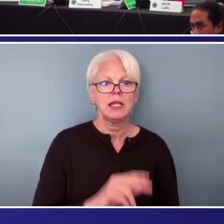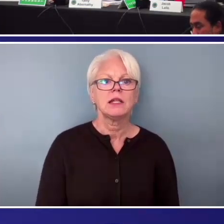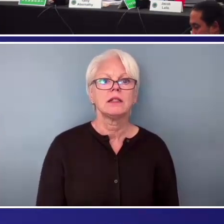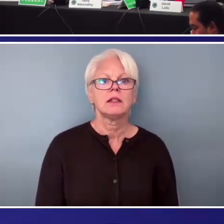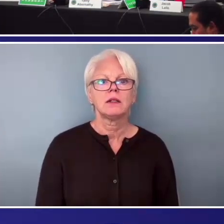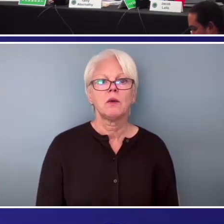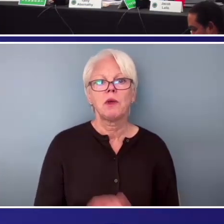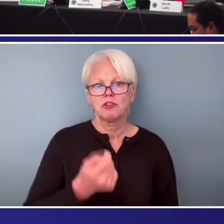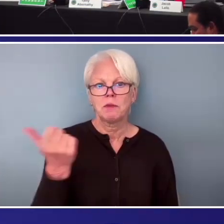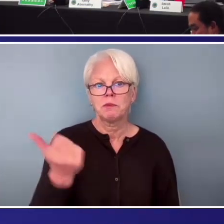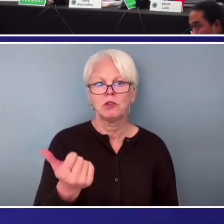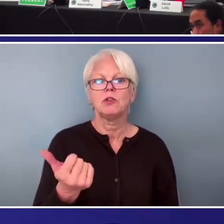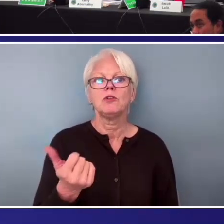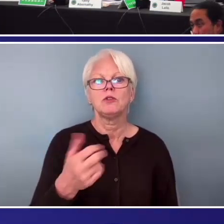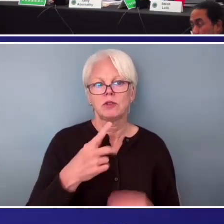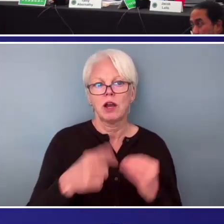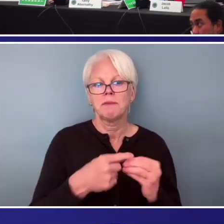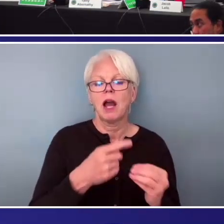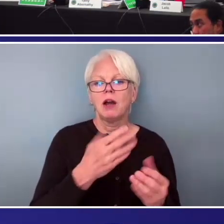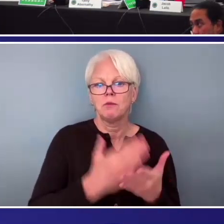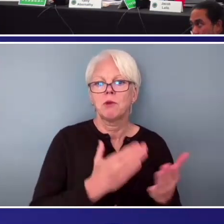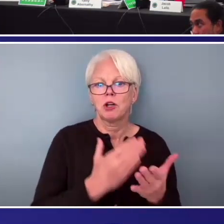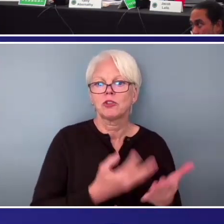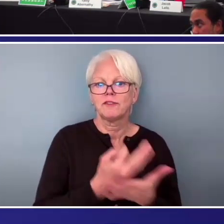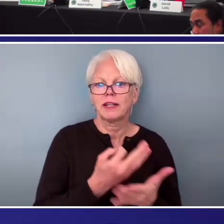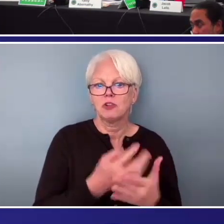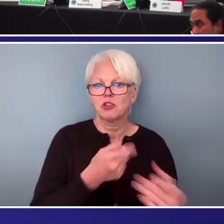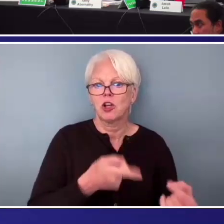We remove the reference to who currently has a partial financial hardship.